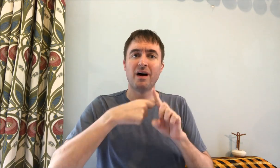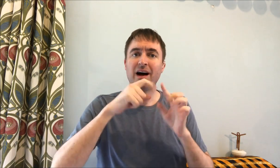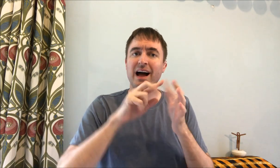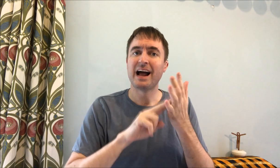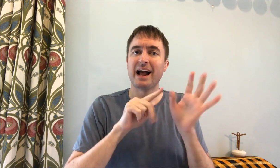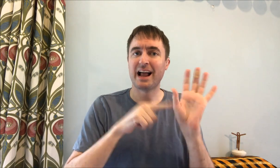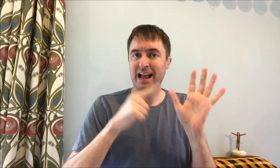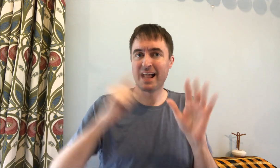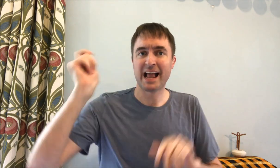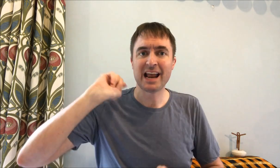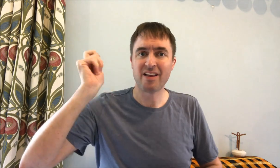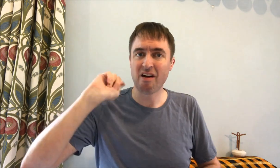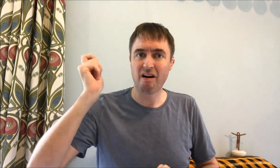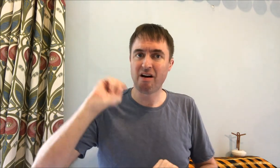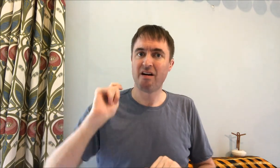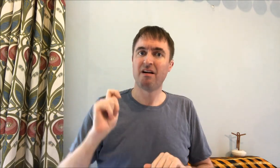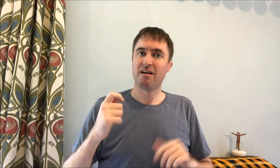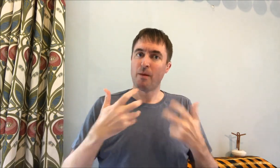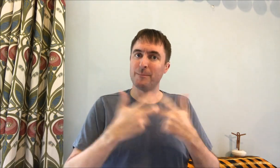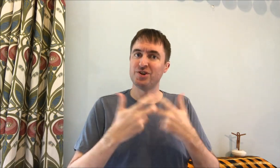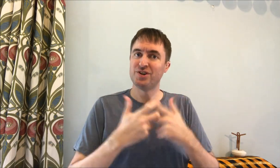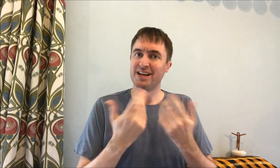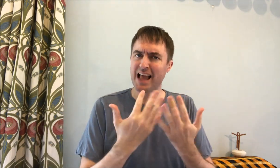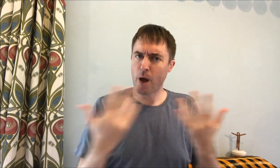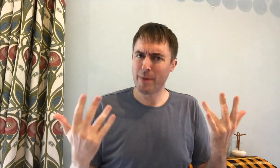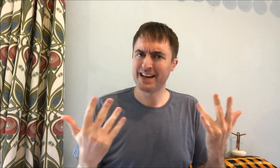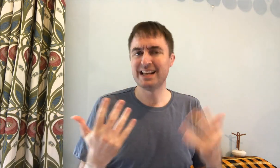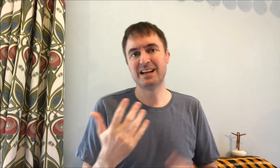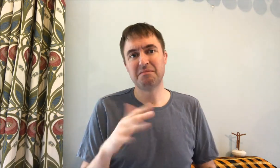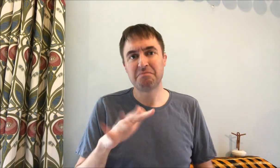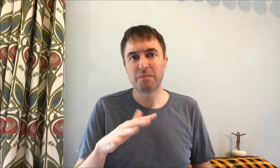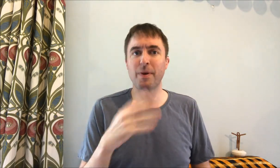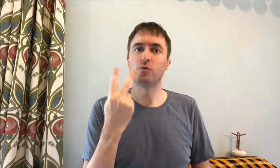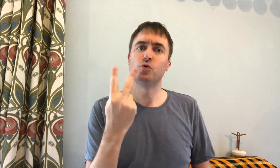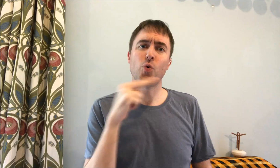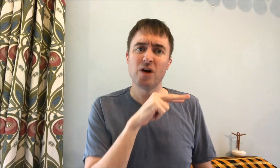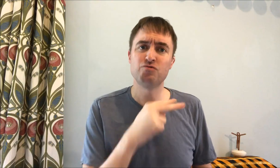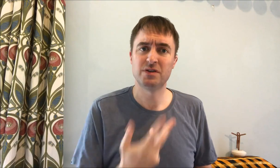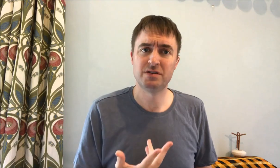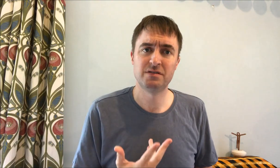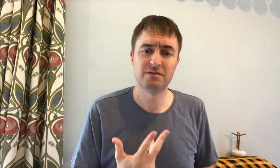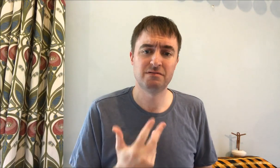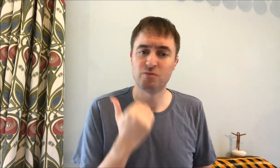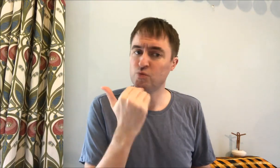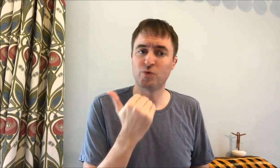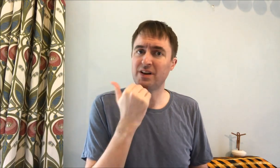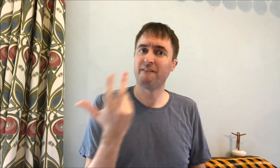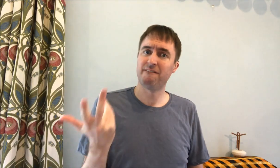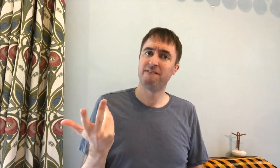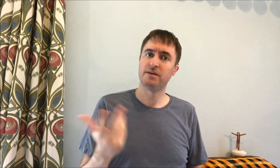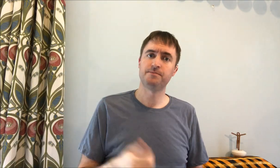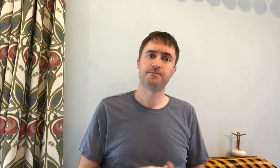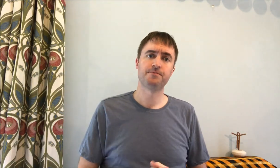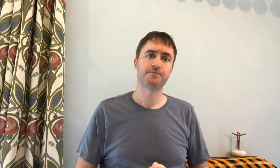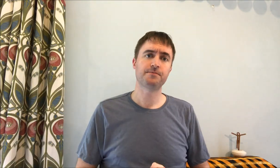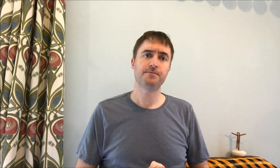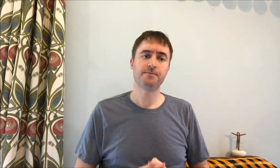In Kenya, they have only around 200 ventilators, which is not enough.